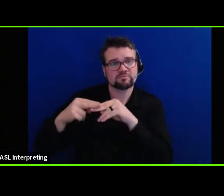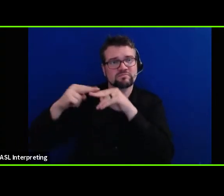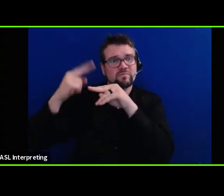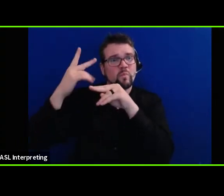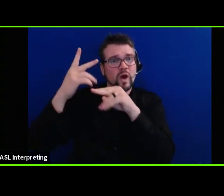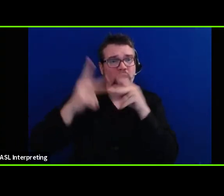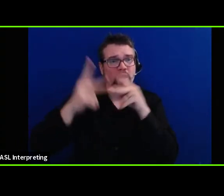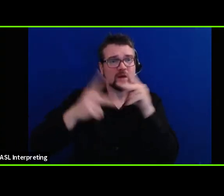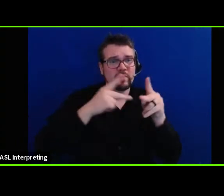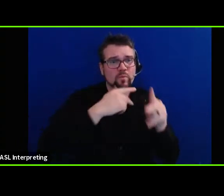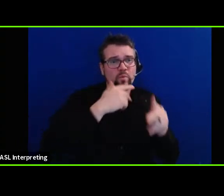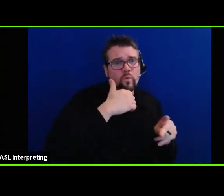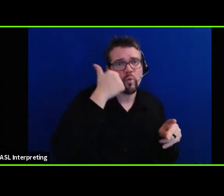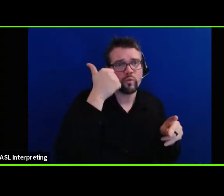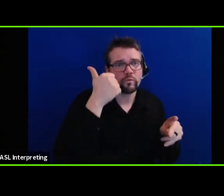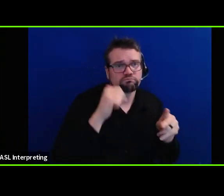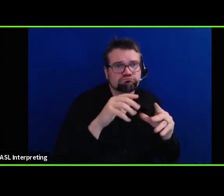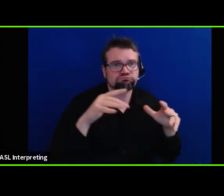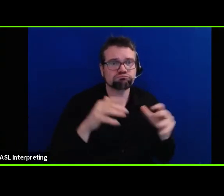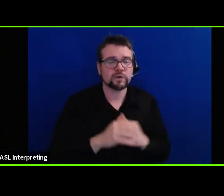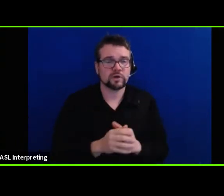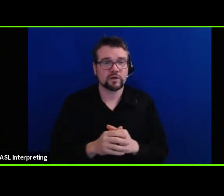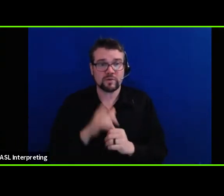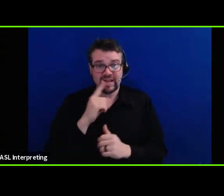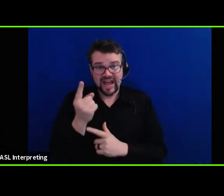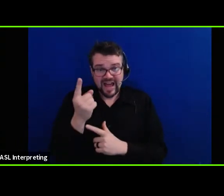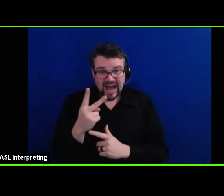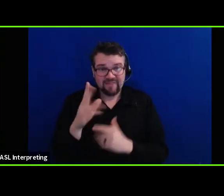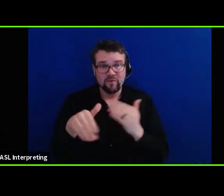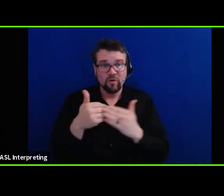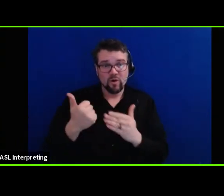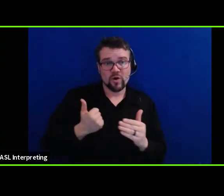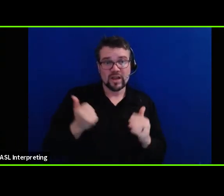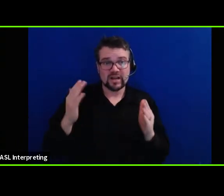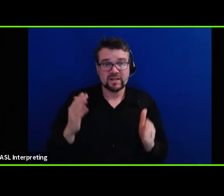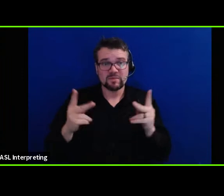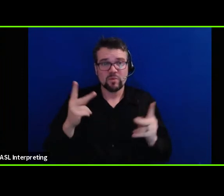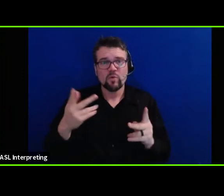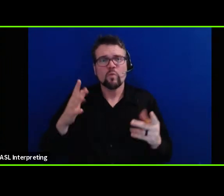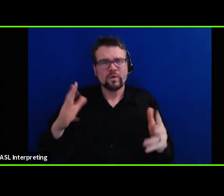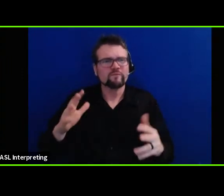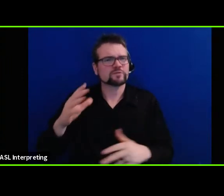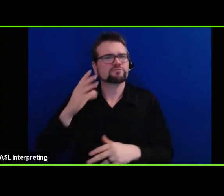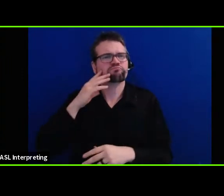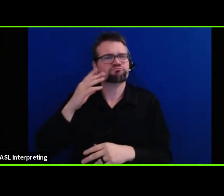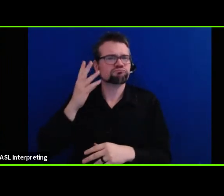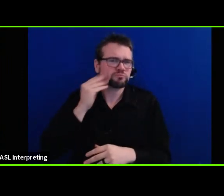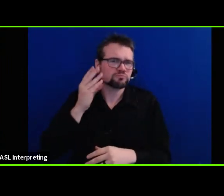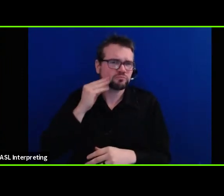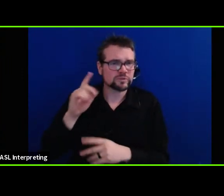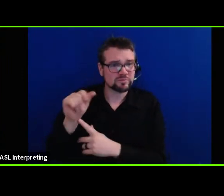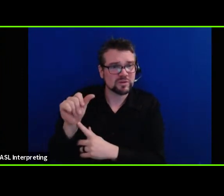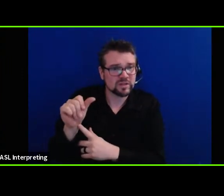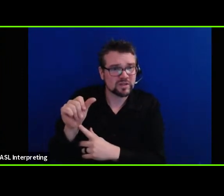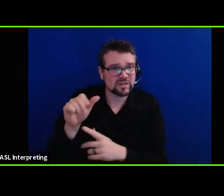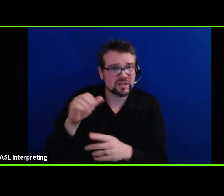APPROXIMATELY HALF OF ALL CANADIANS WILL EXPERIENCE DISABILITY AT SOME POINT IN THEIR LIVES, WHETHER PERSONALLY